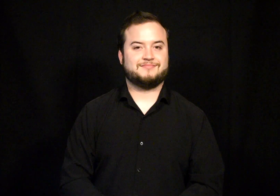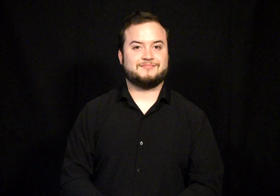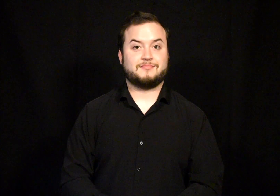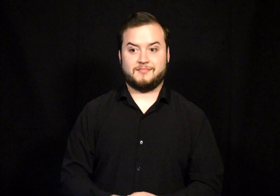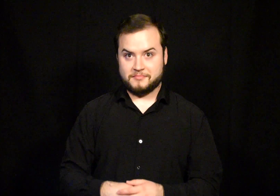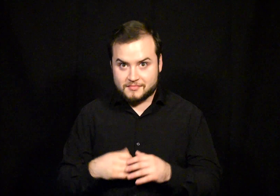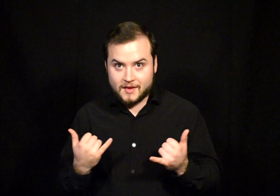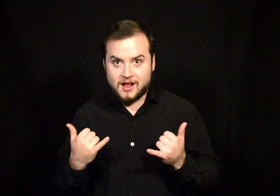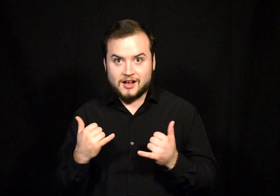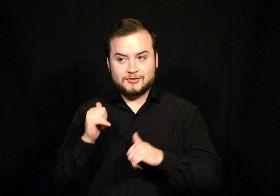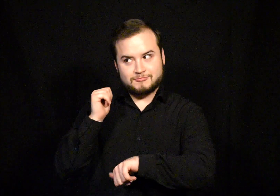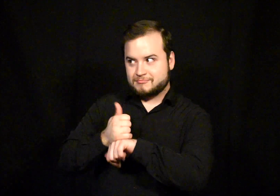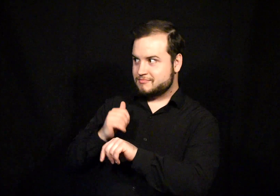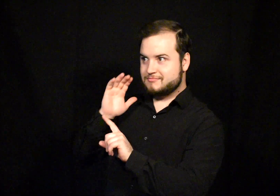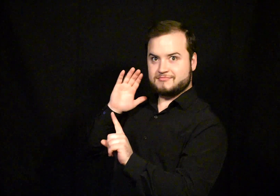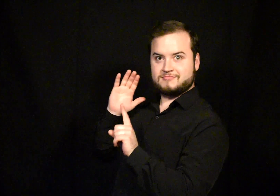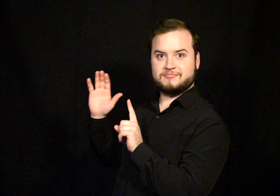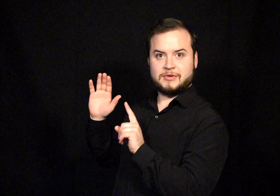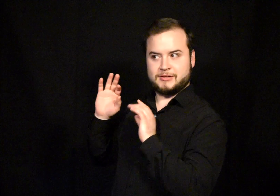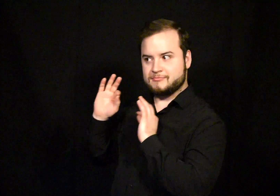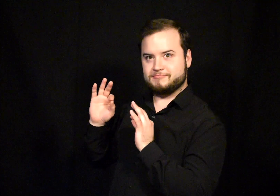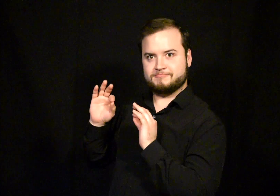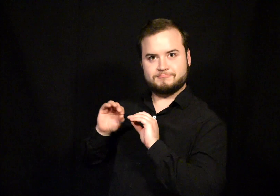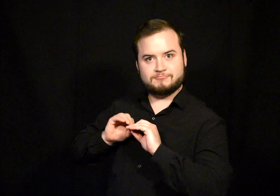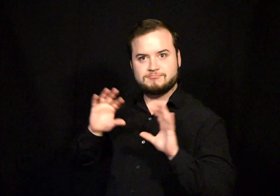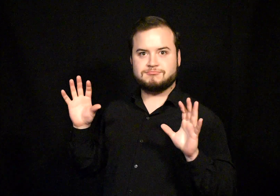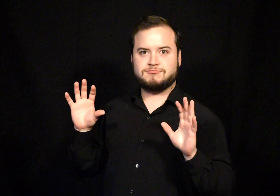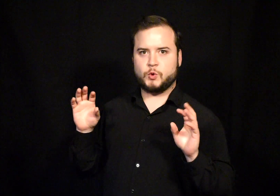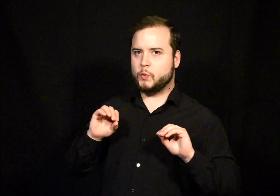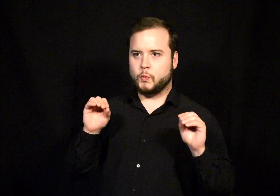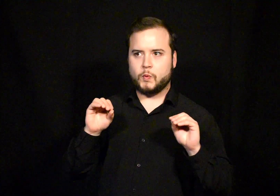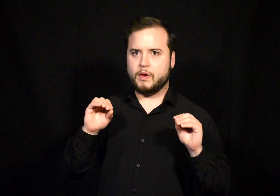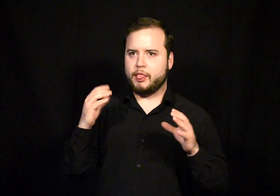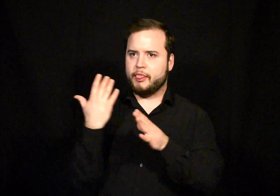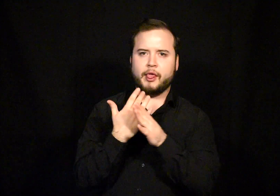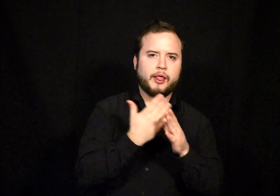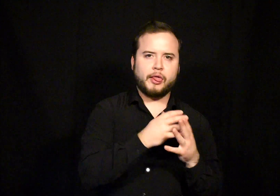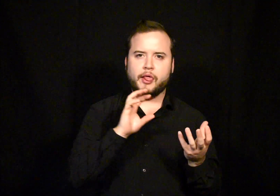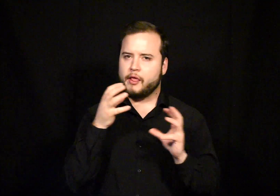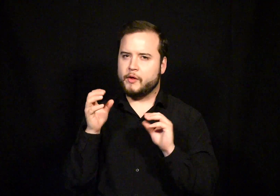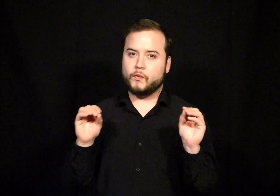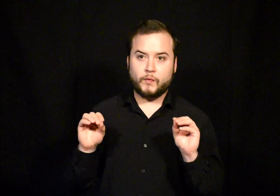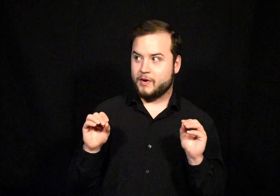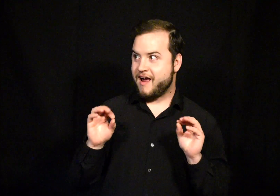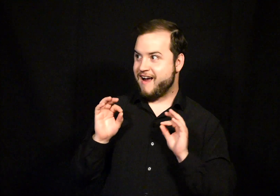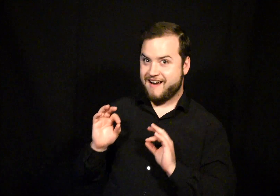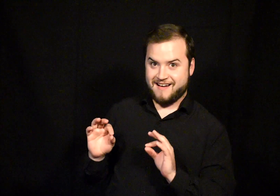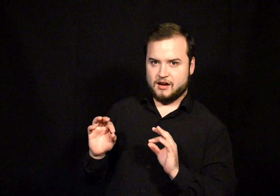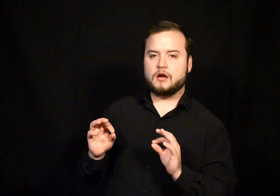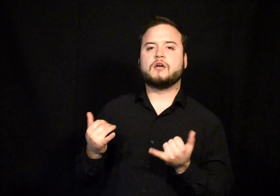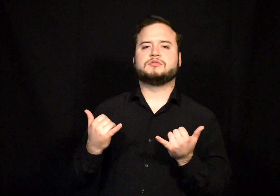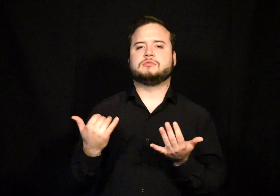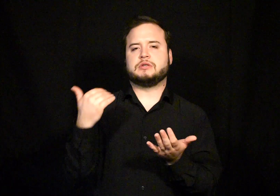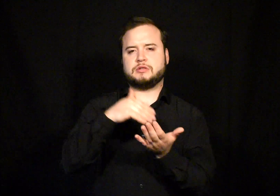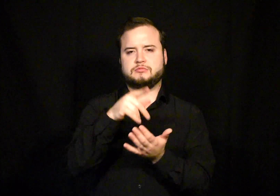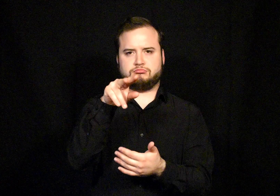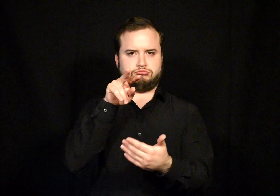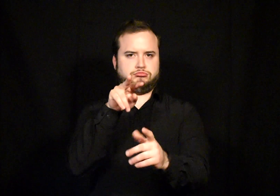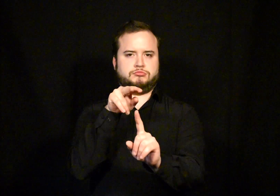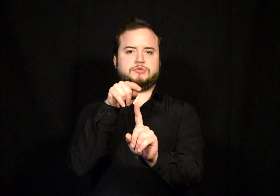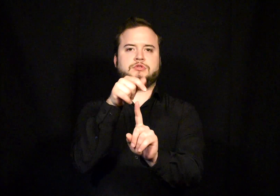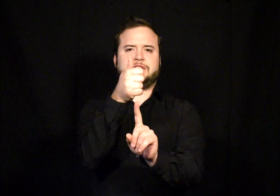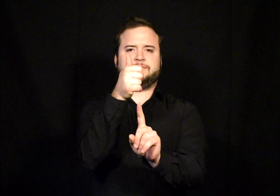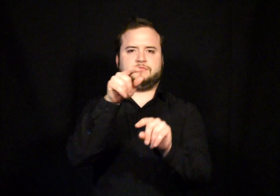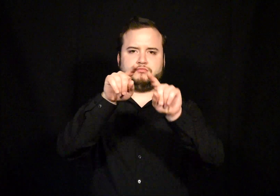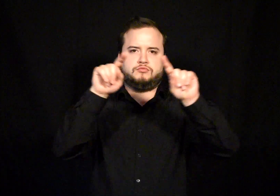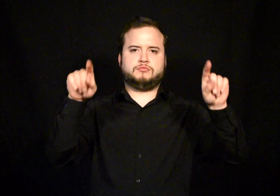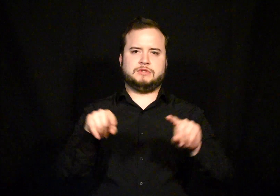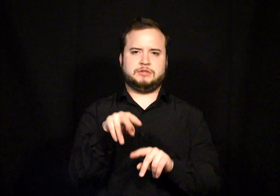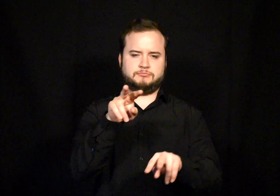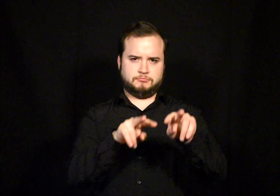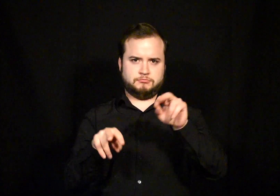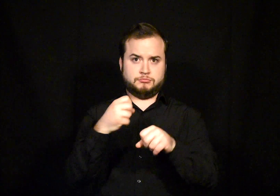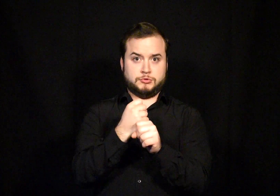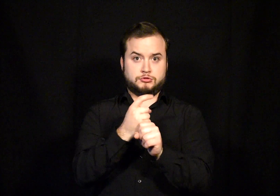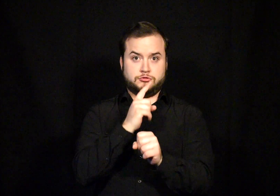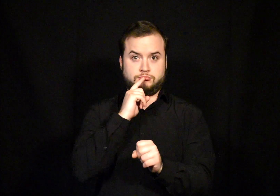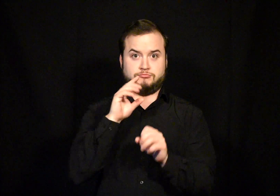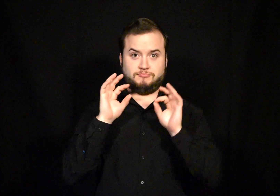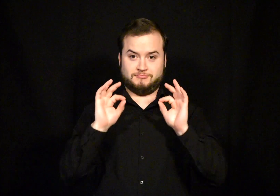Now that your background is visible and clear of distractions, let’s check yourself on the screen again